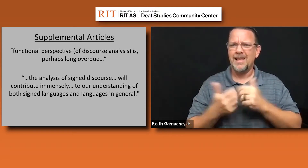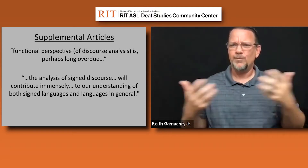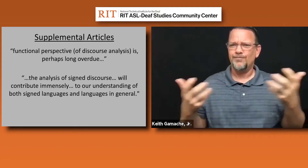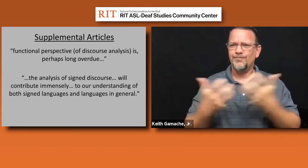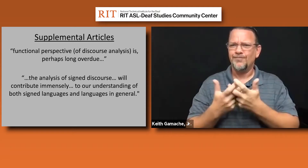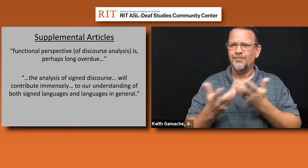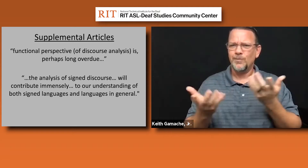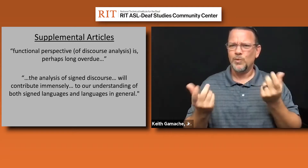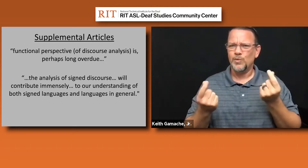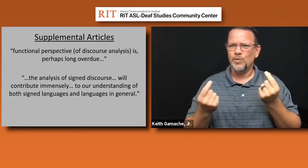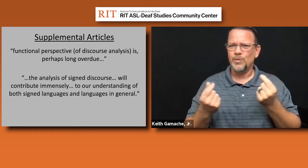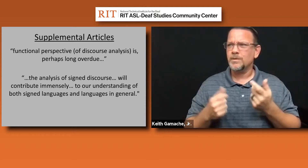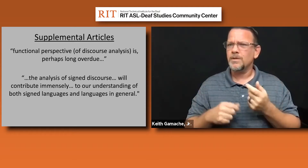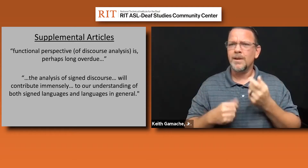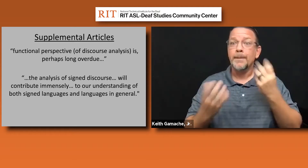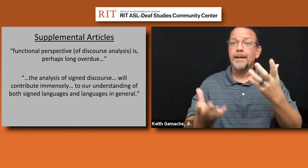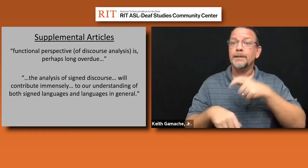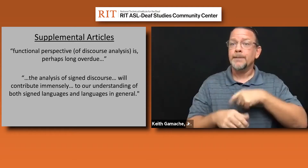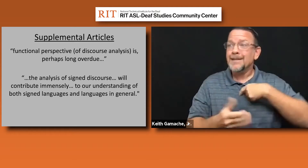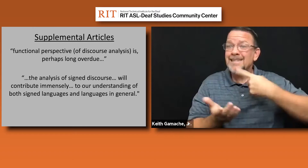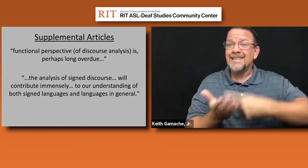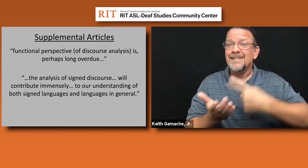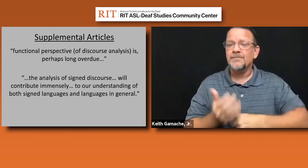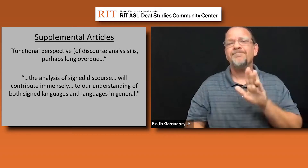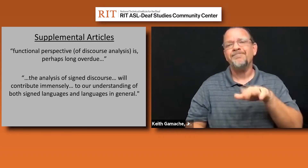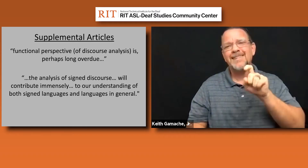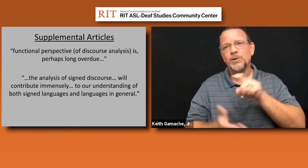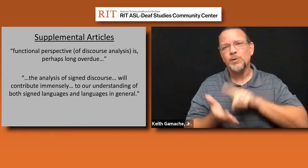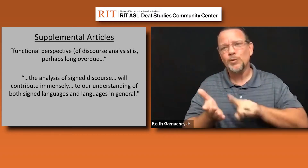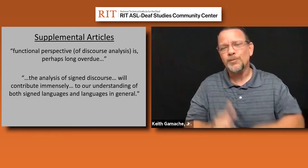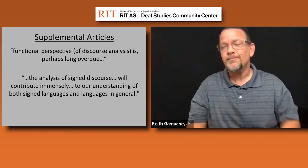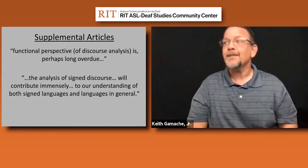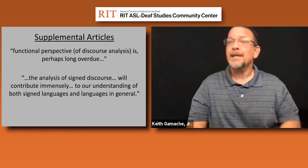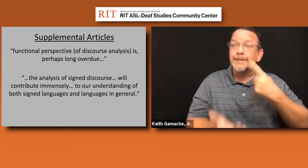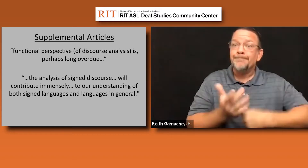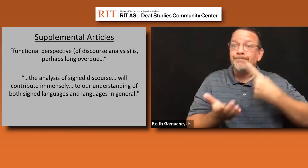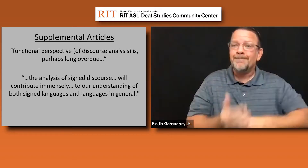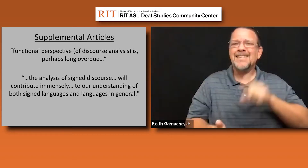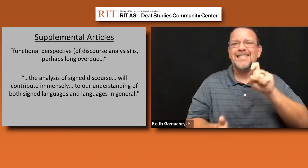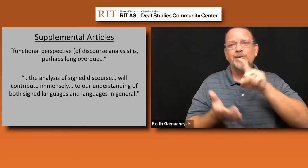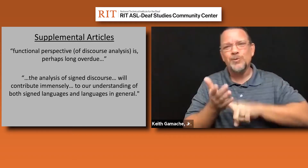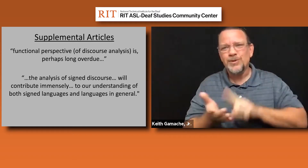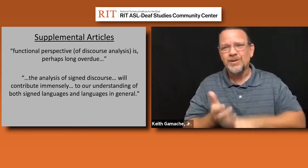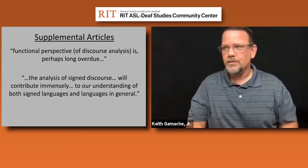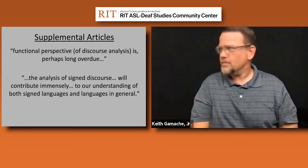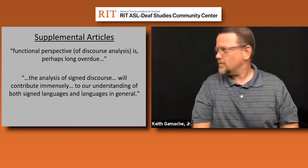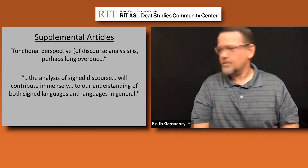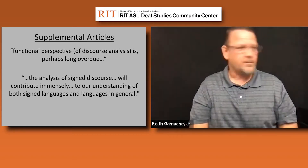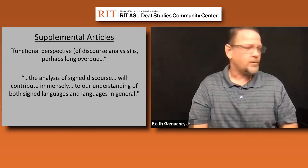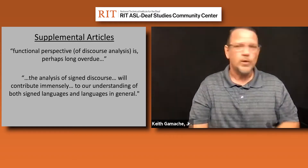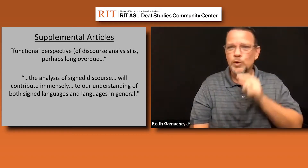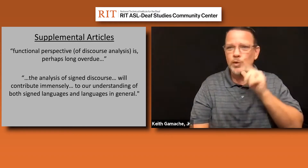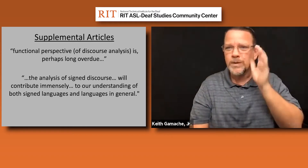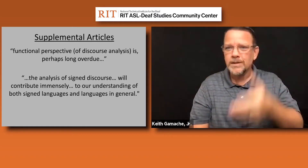but maybe they can't express that language, and so we really need to combine those two areas. We need research, but we need capable